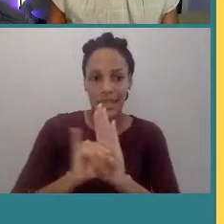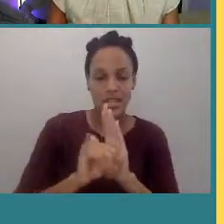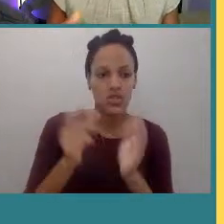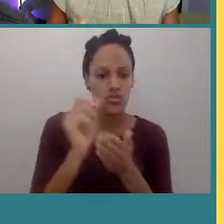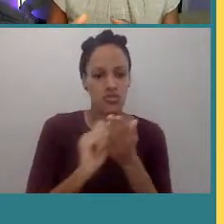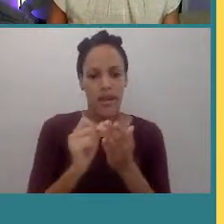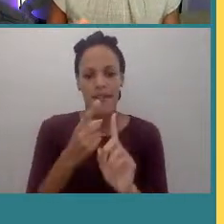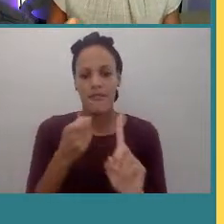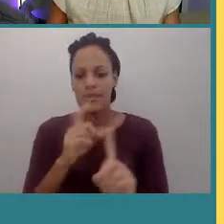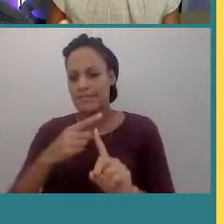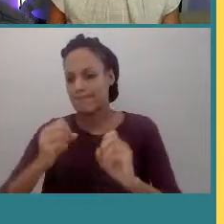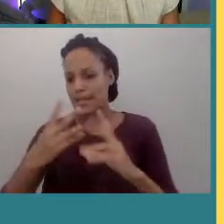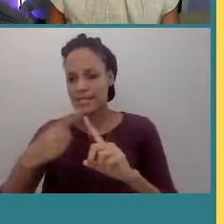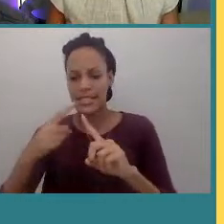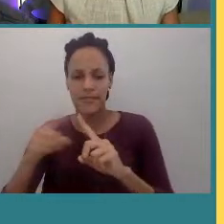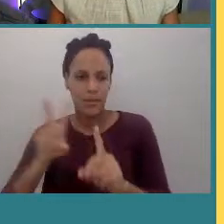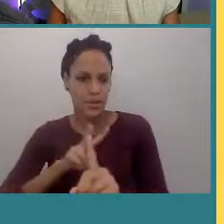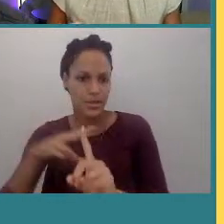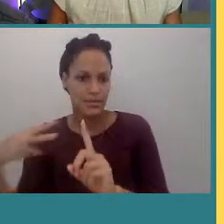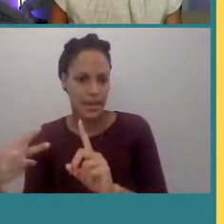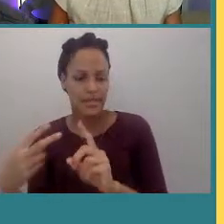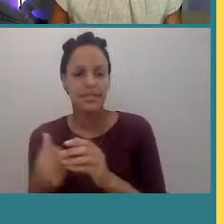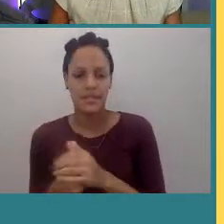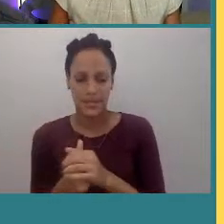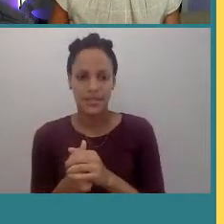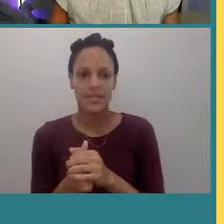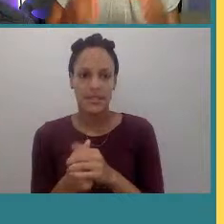related to underrepresented populations.